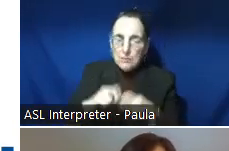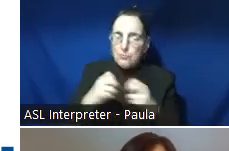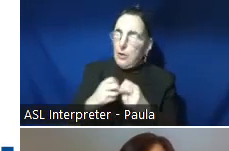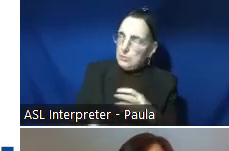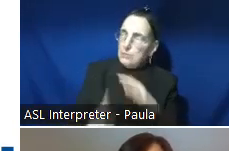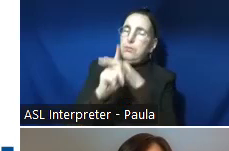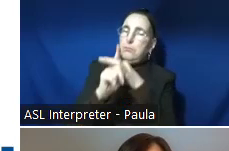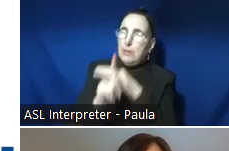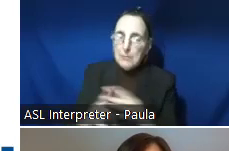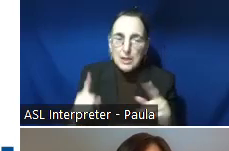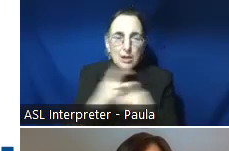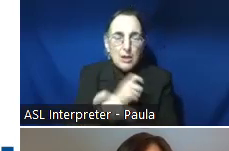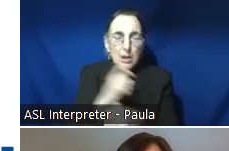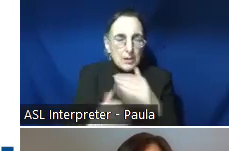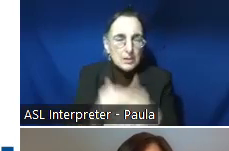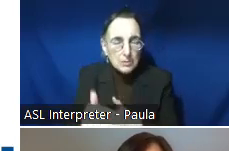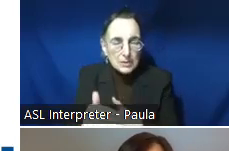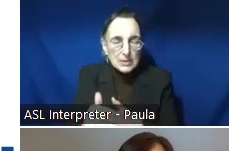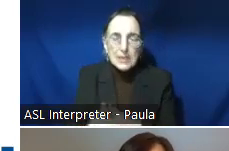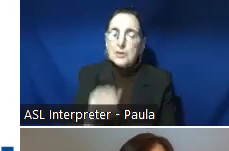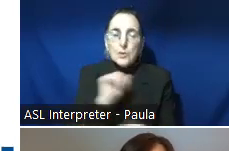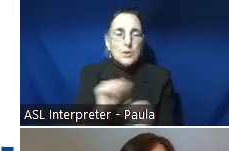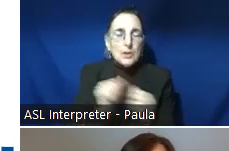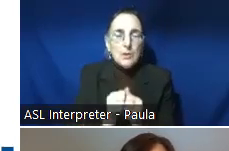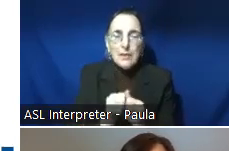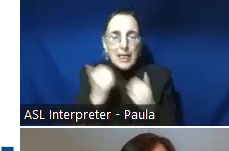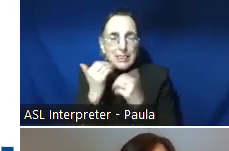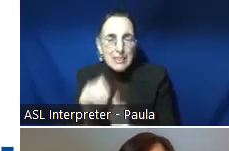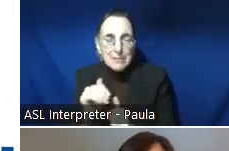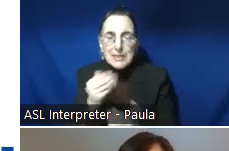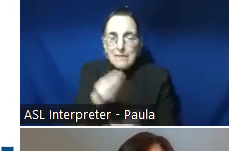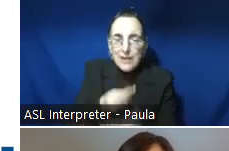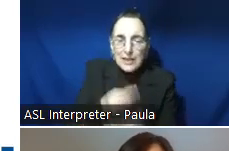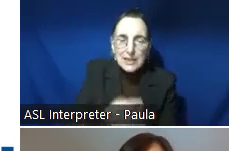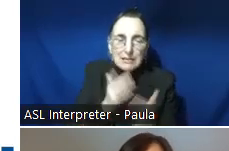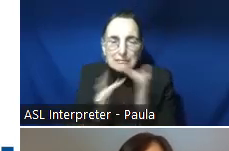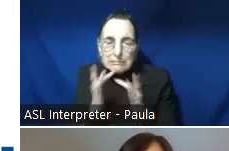Working with limited funding, reaching the people who really need services,